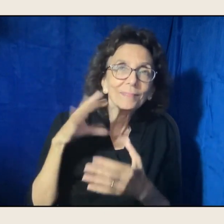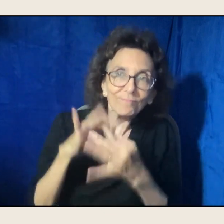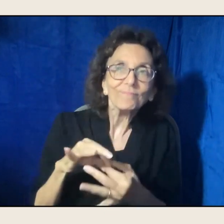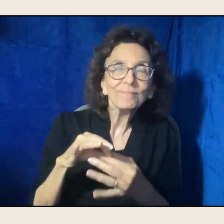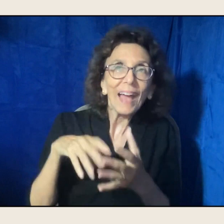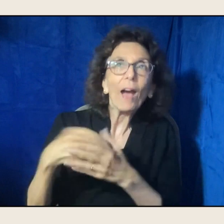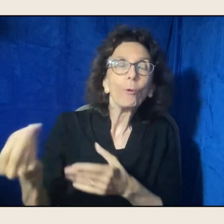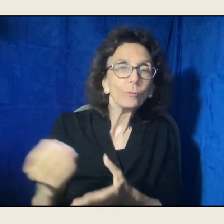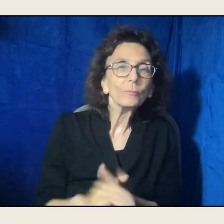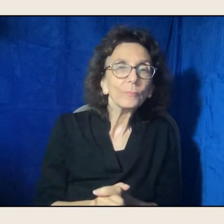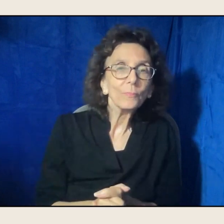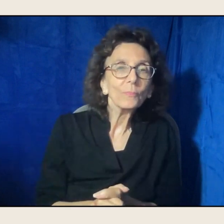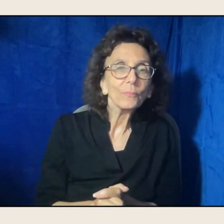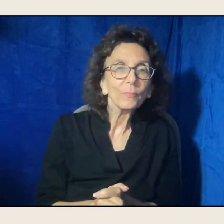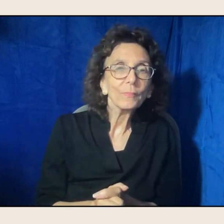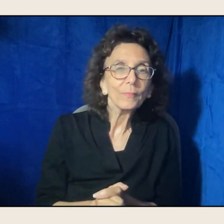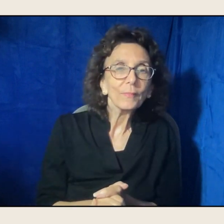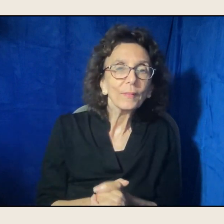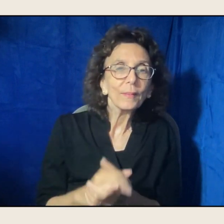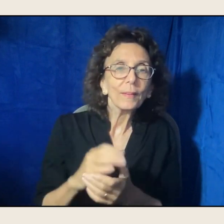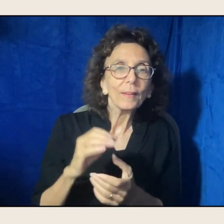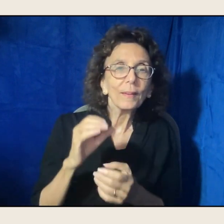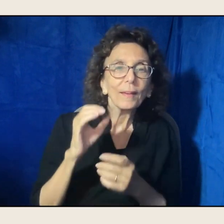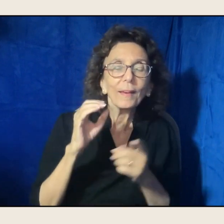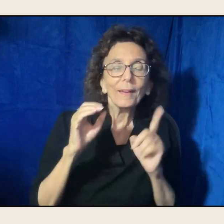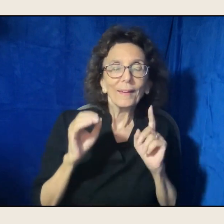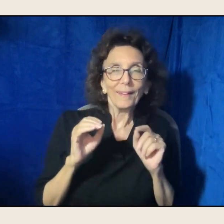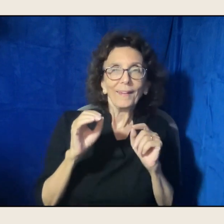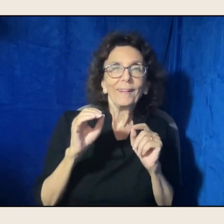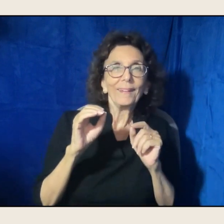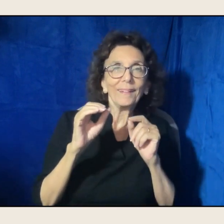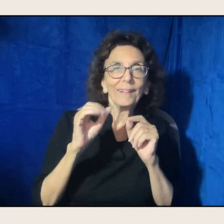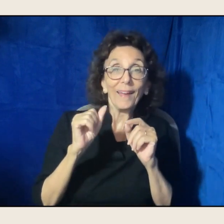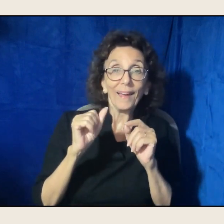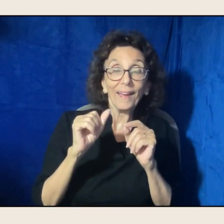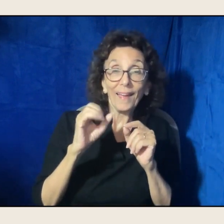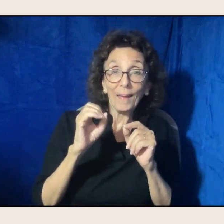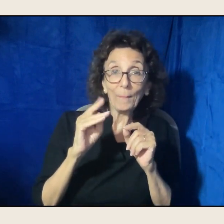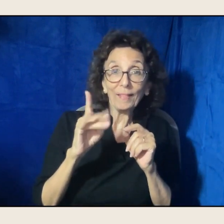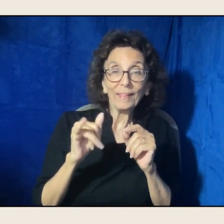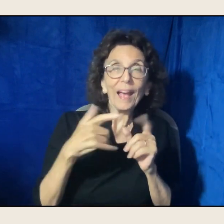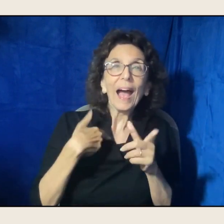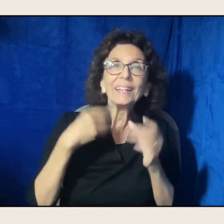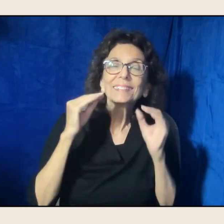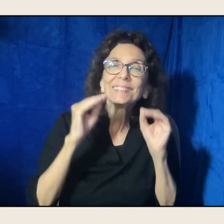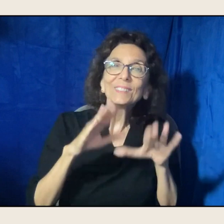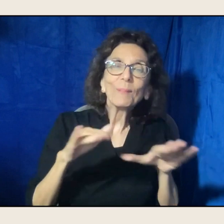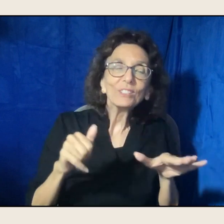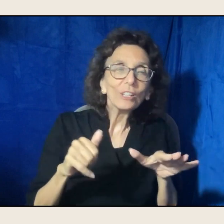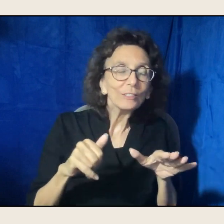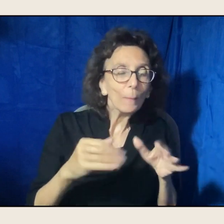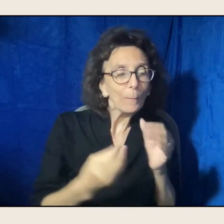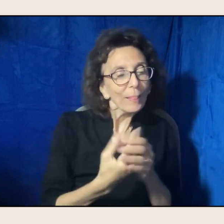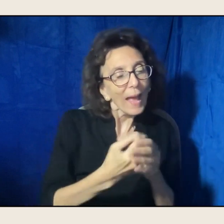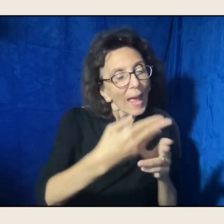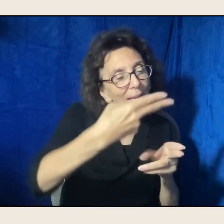I'm trying to teach my children the names of plants so that they're not plant illiterate.